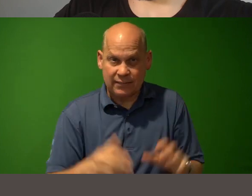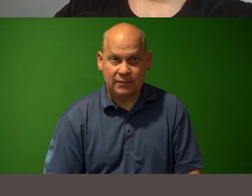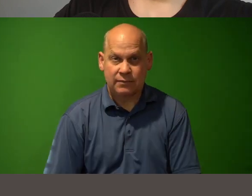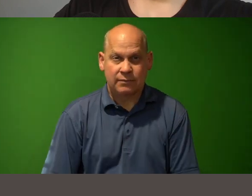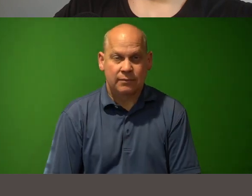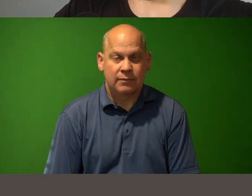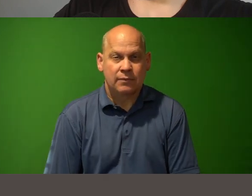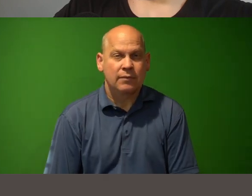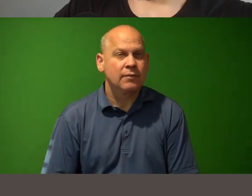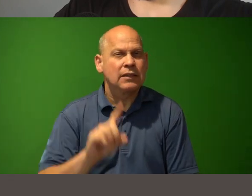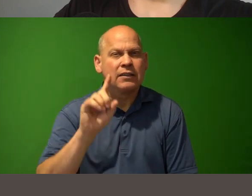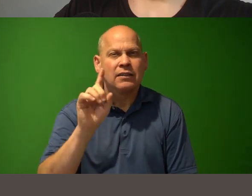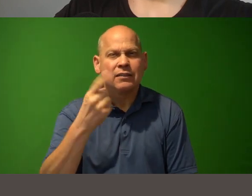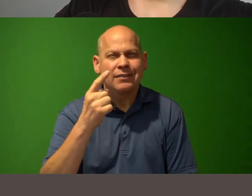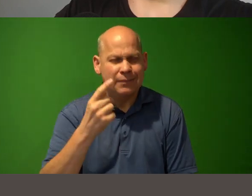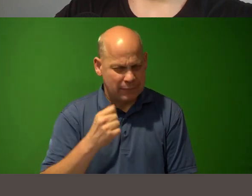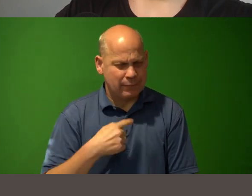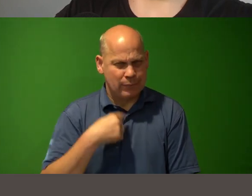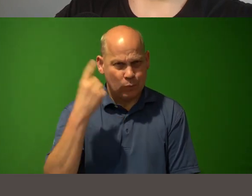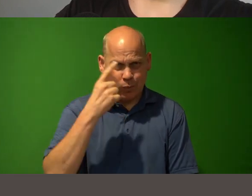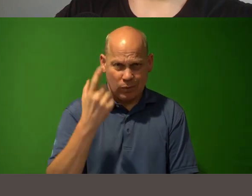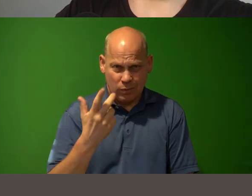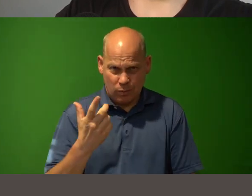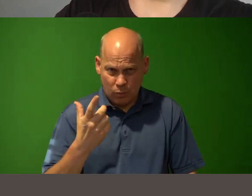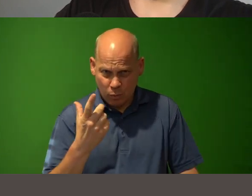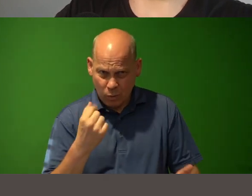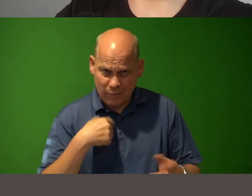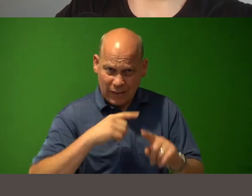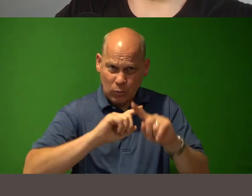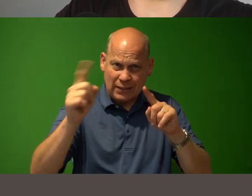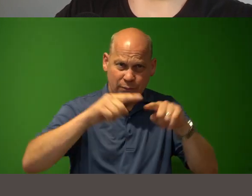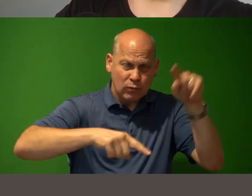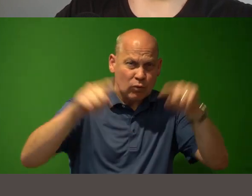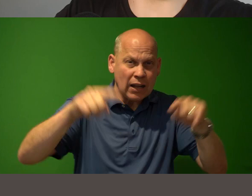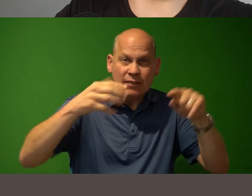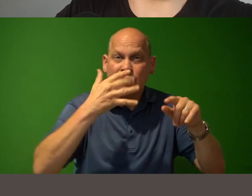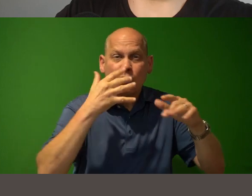It's just you may wonder, okay, what if I want different varieties of colors, what is a little too much?